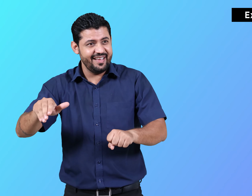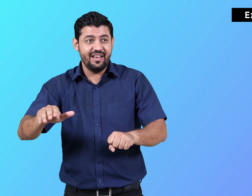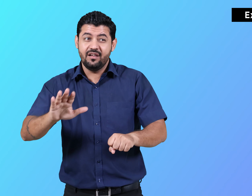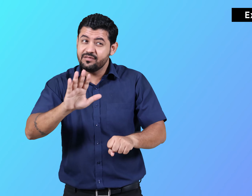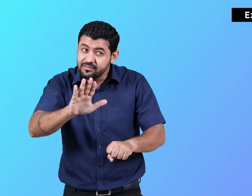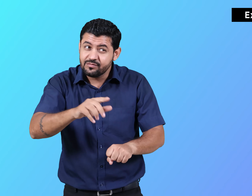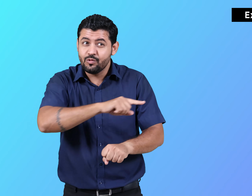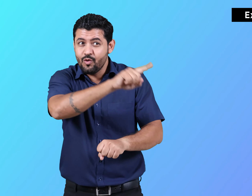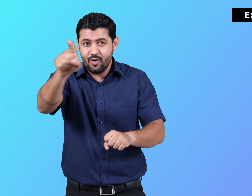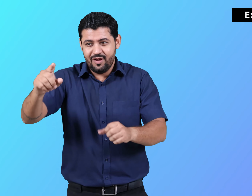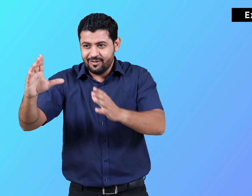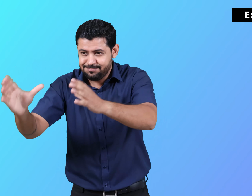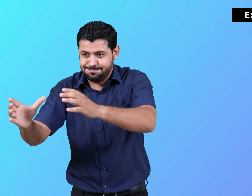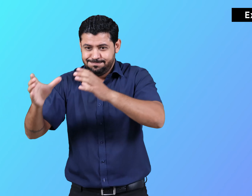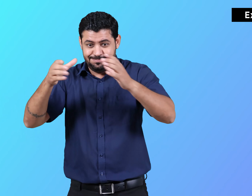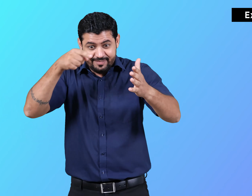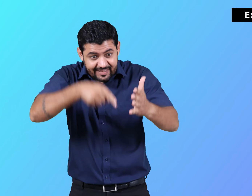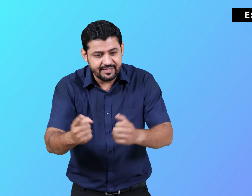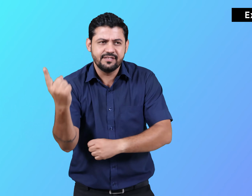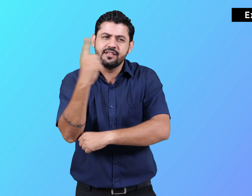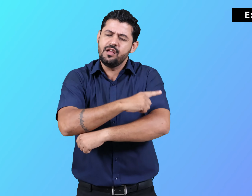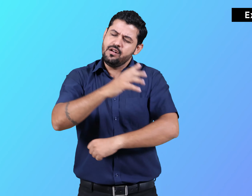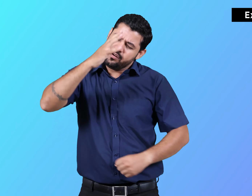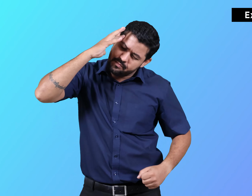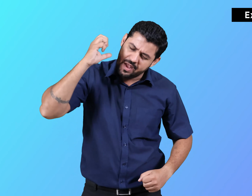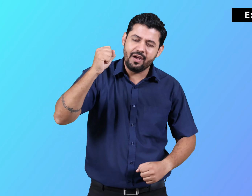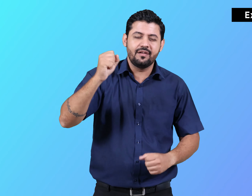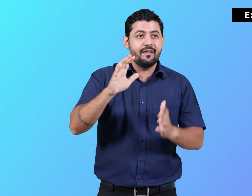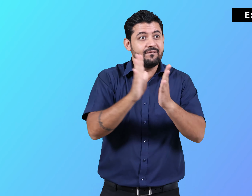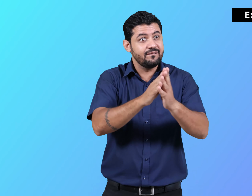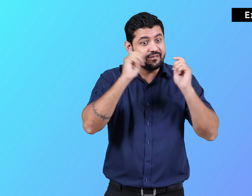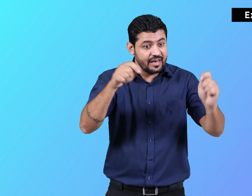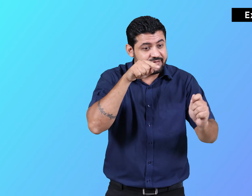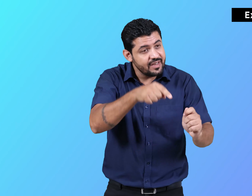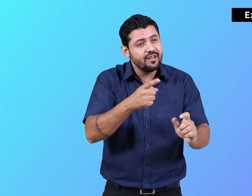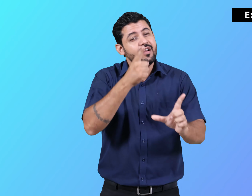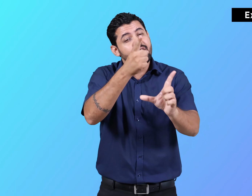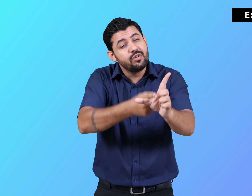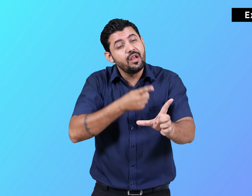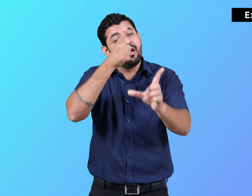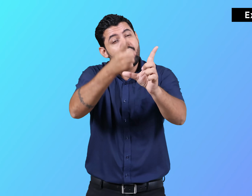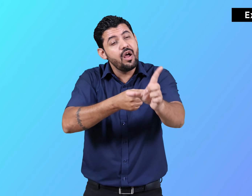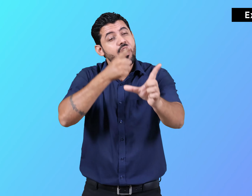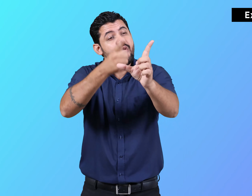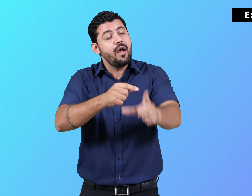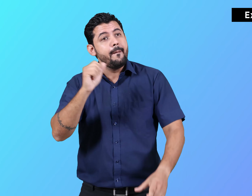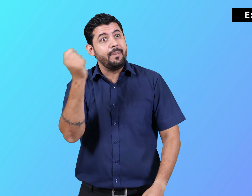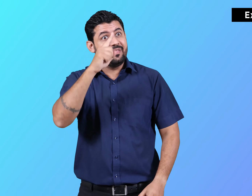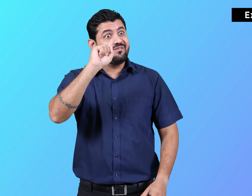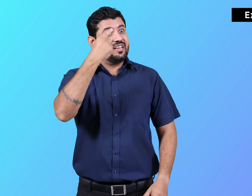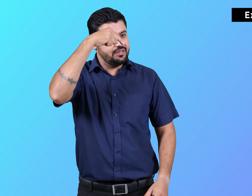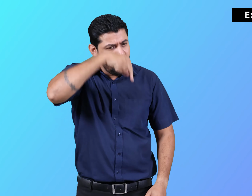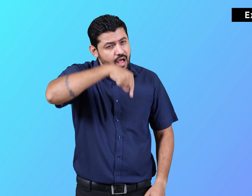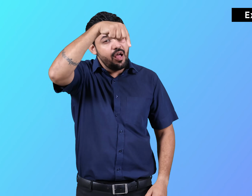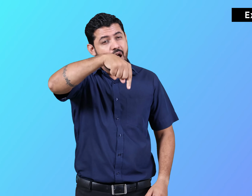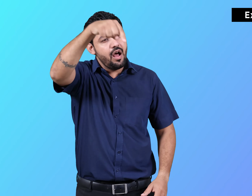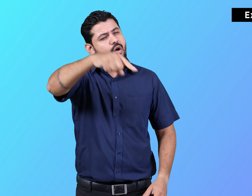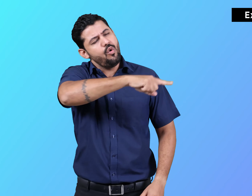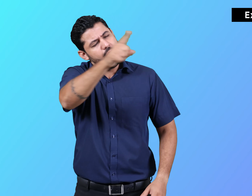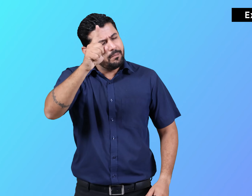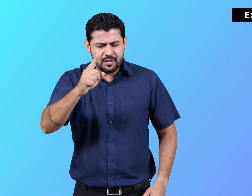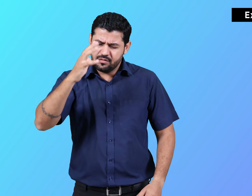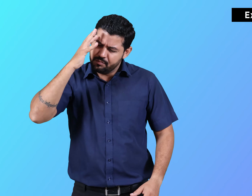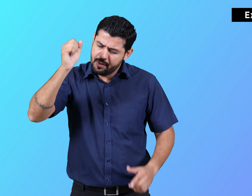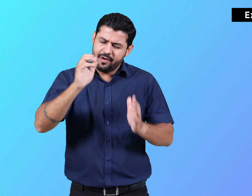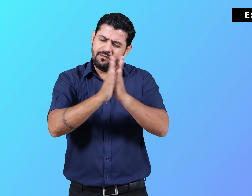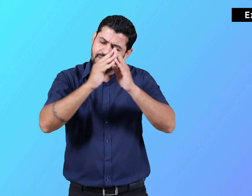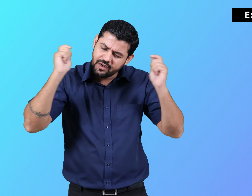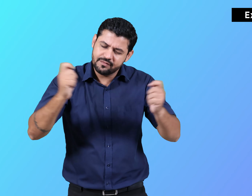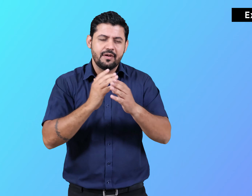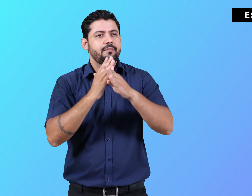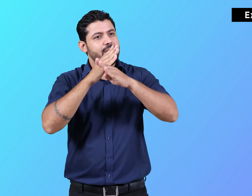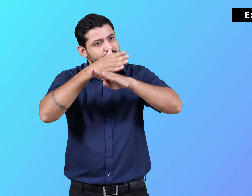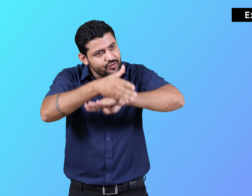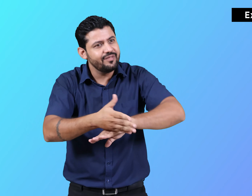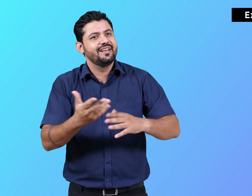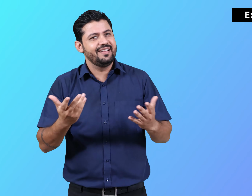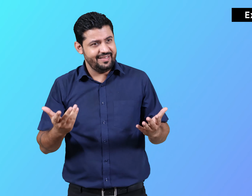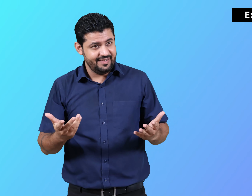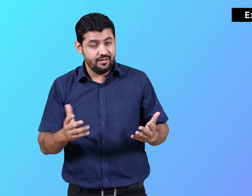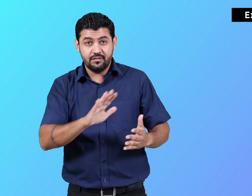you must remember this day. You must have a special day of worship on this day during the first month of every year.